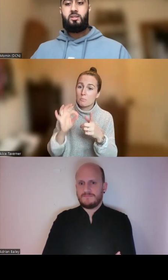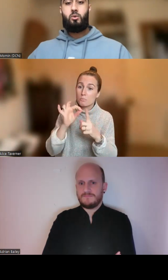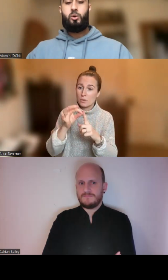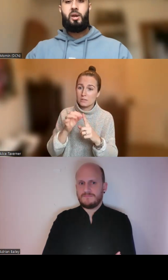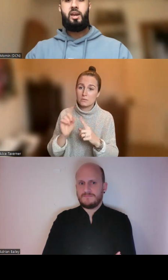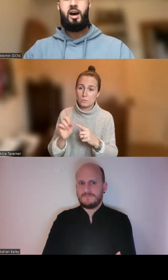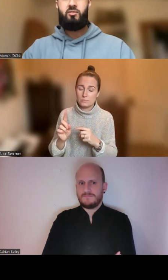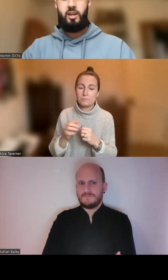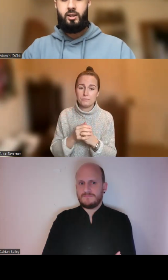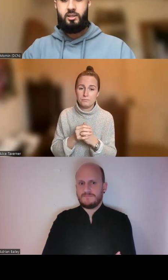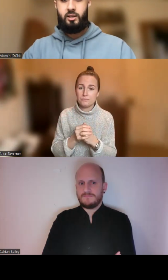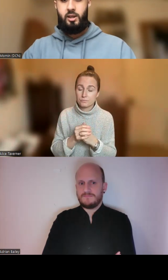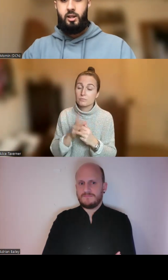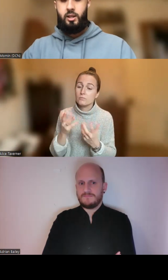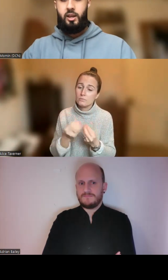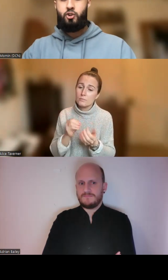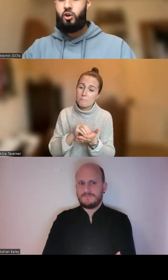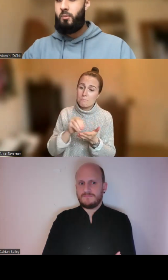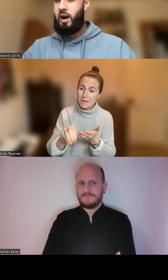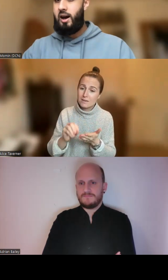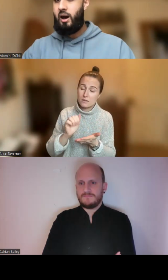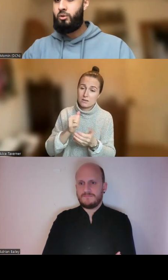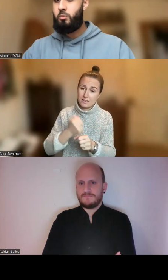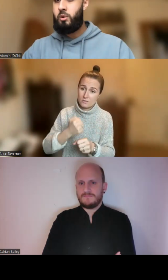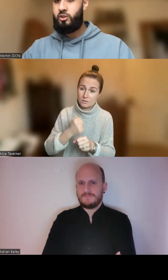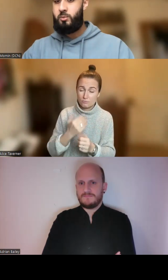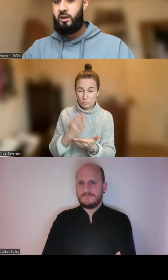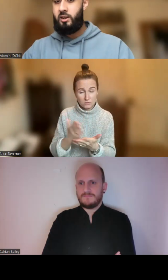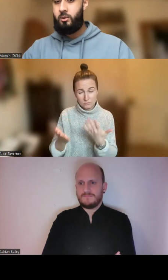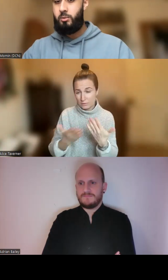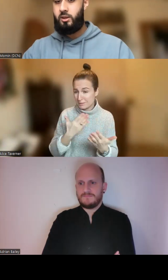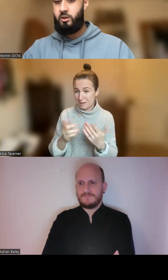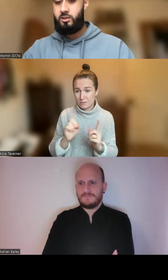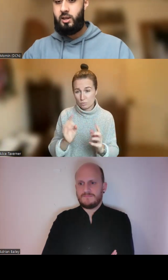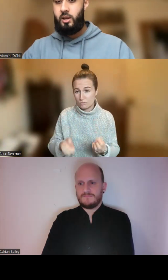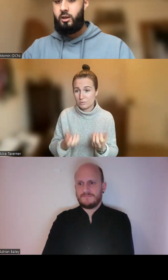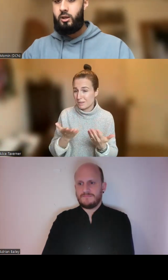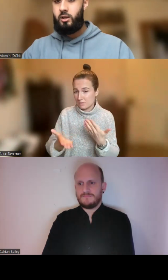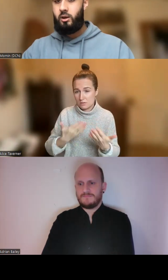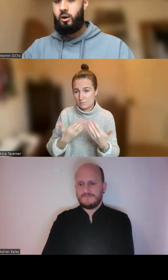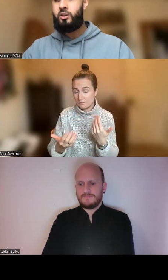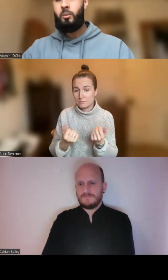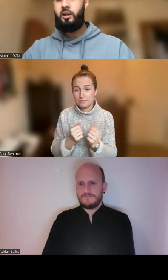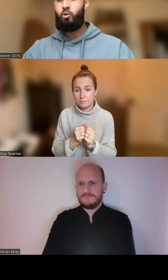is with paid advertising it shouldn't matter how much money you're spending because ultimately,